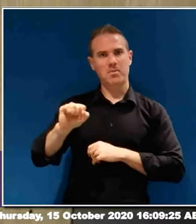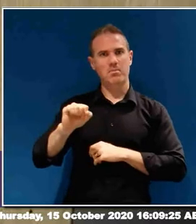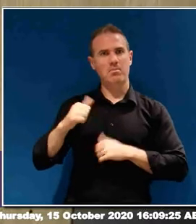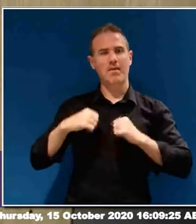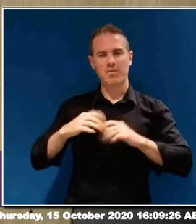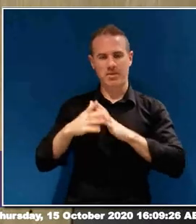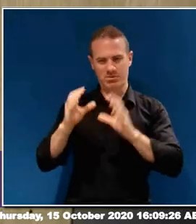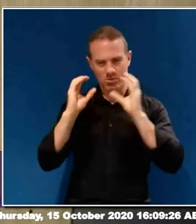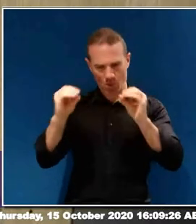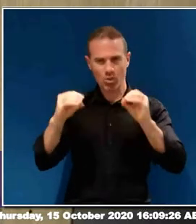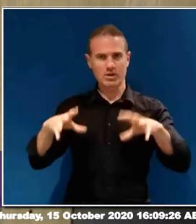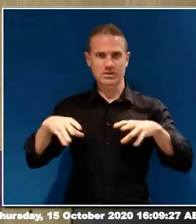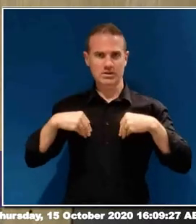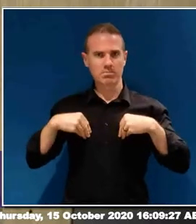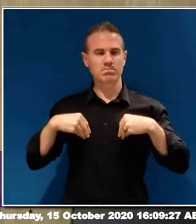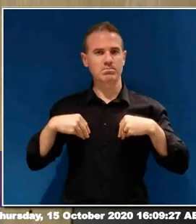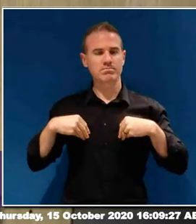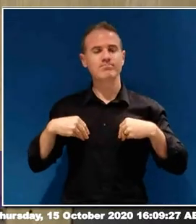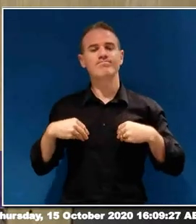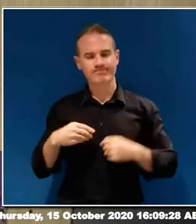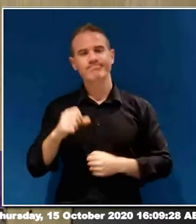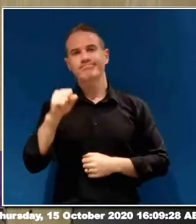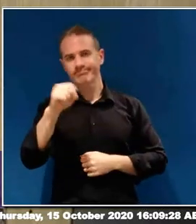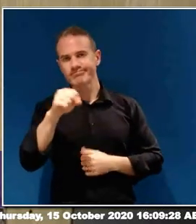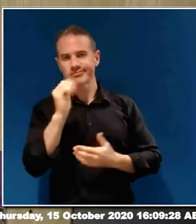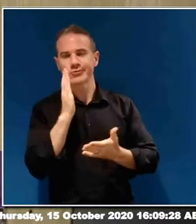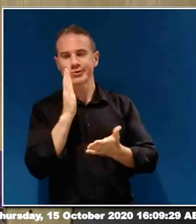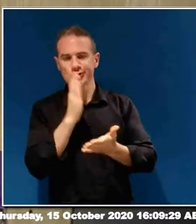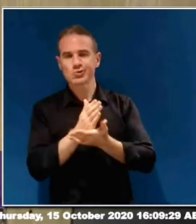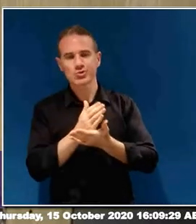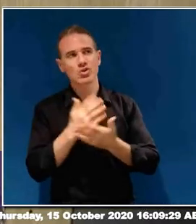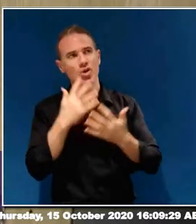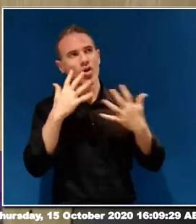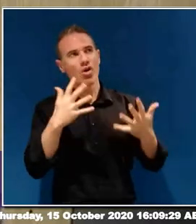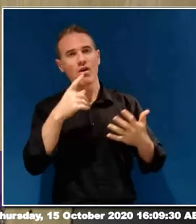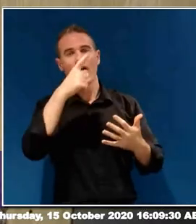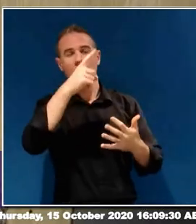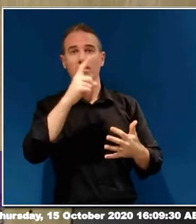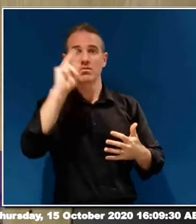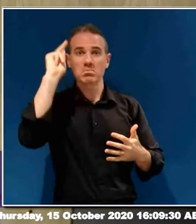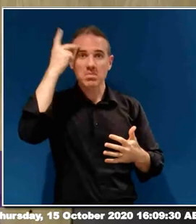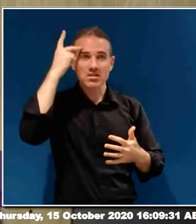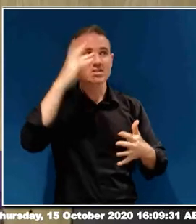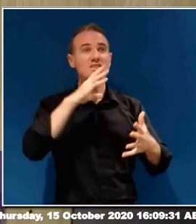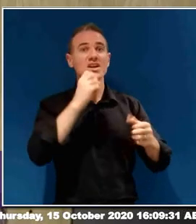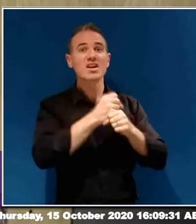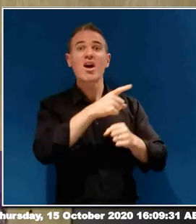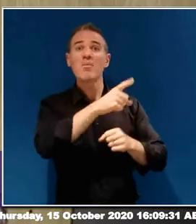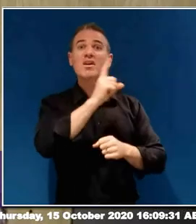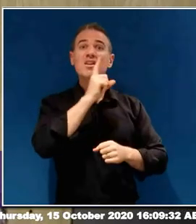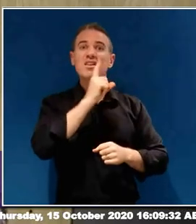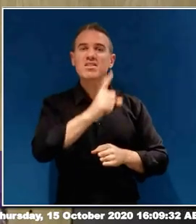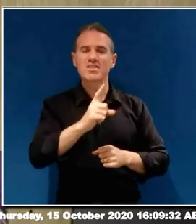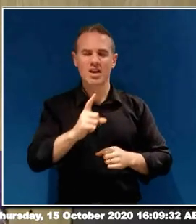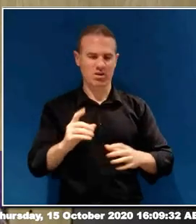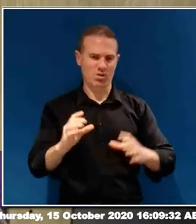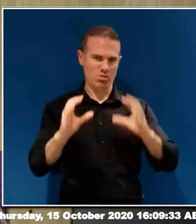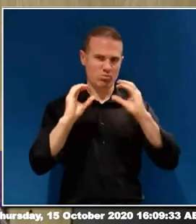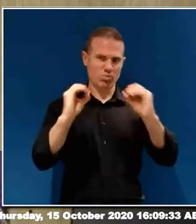and usually at a political level, when a Minister says "We take a zero tolerance approach" and so on.